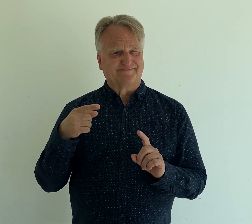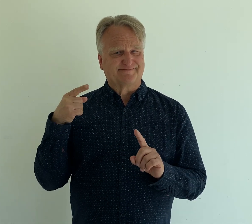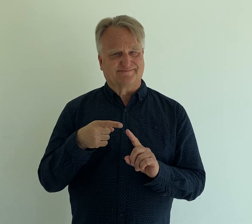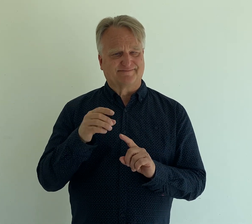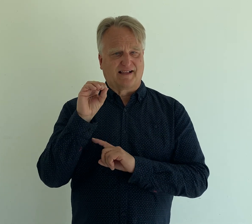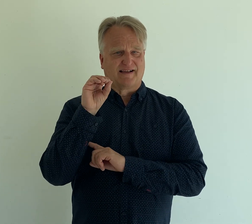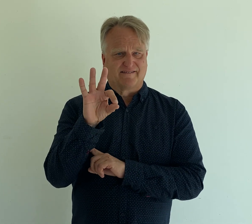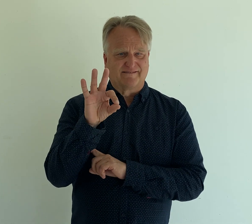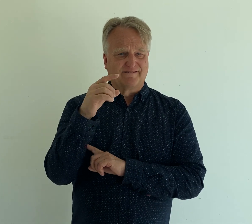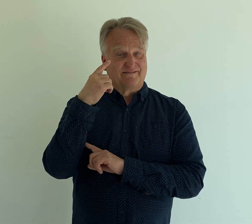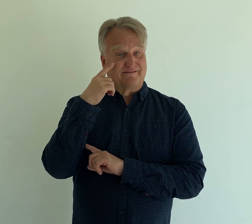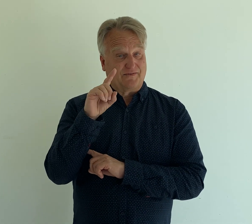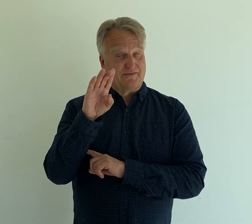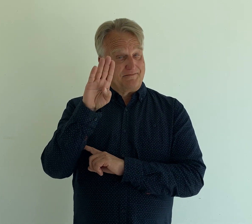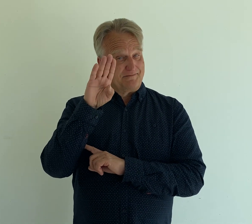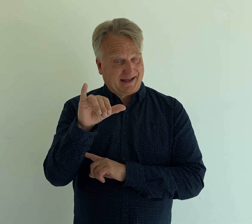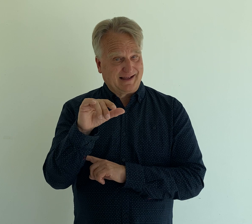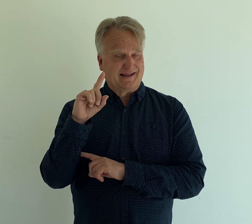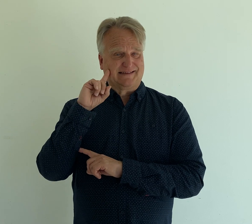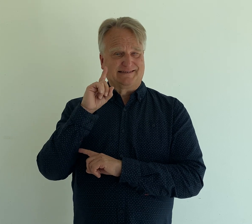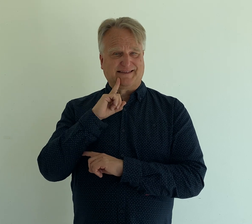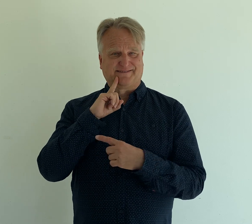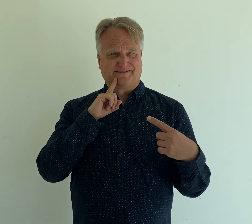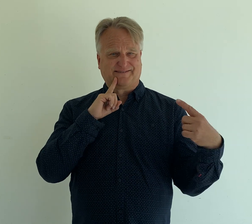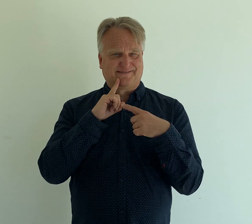The Deaf community is based on the “of, for, by” principle…